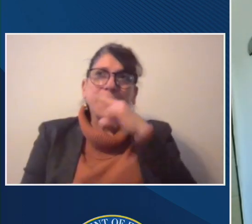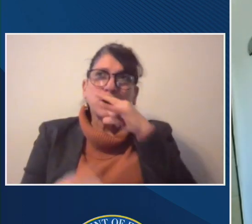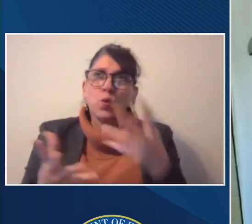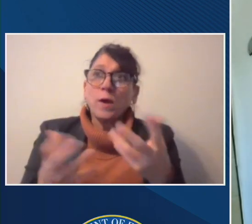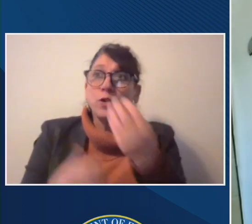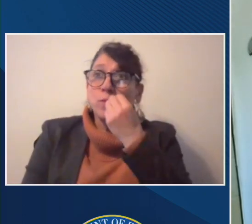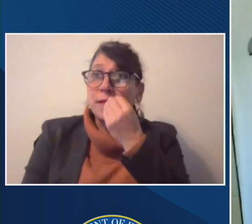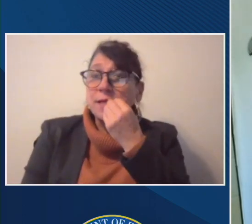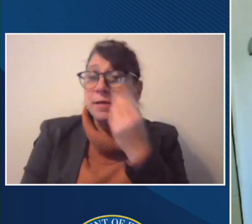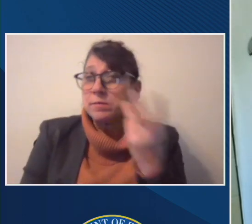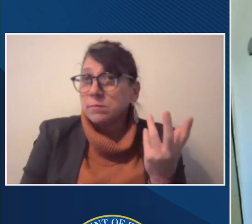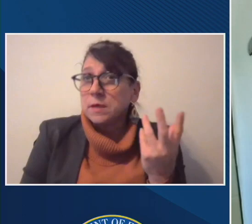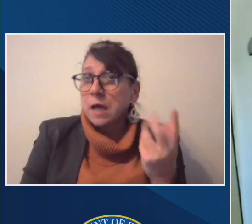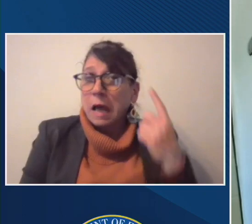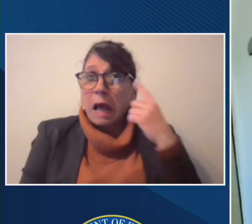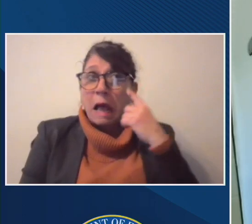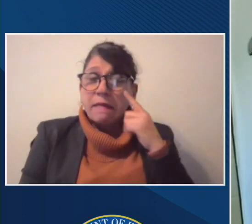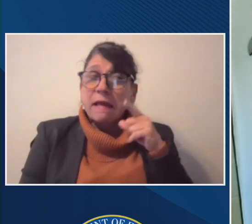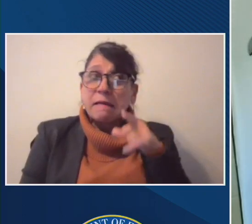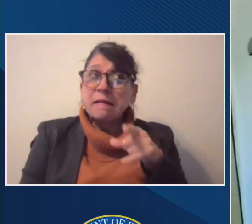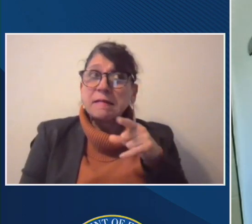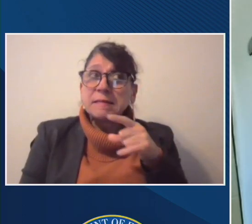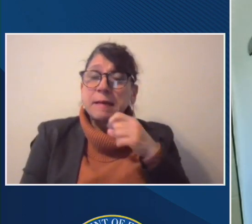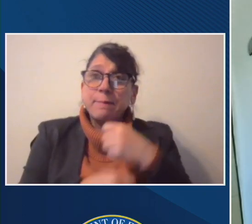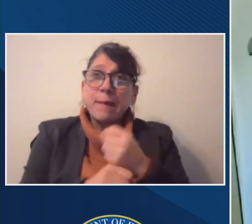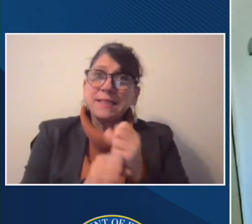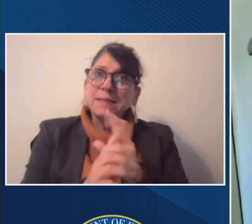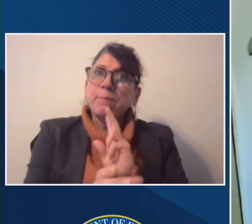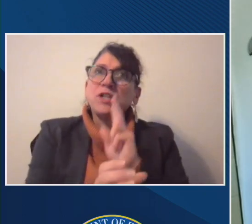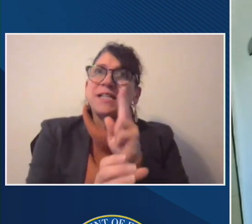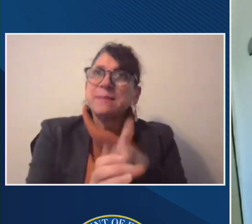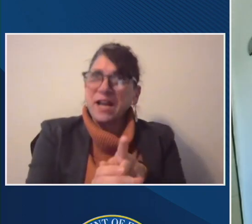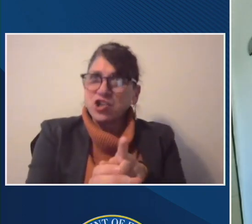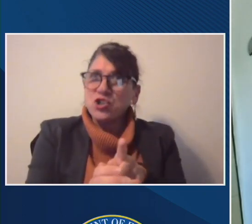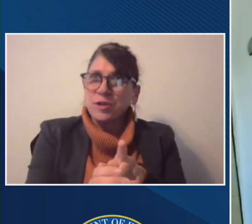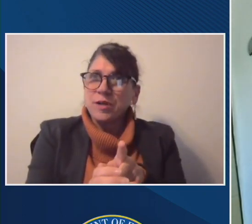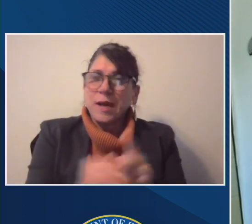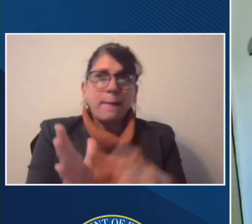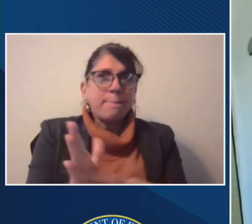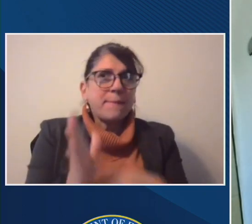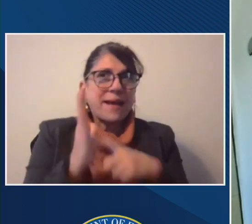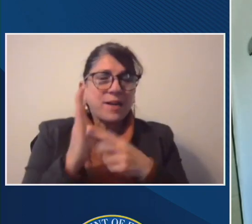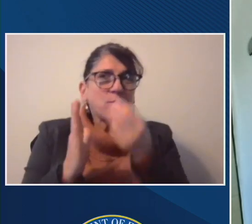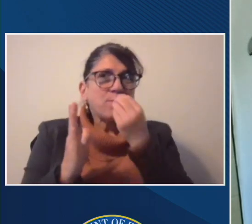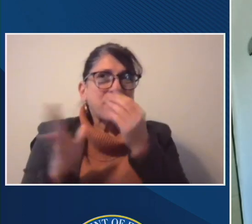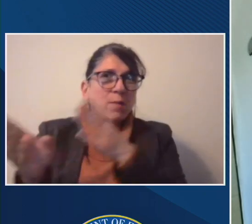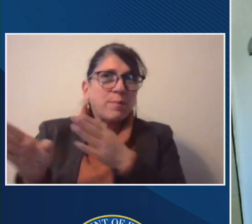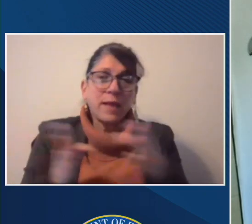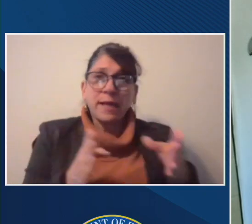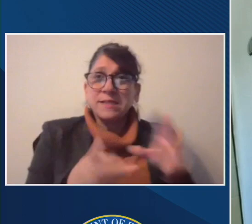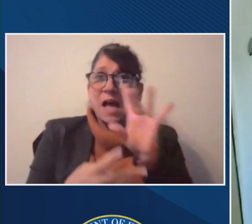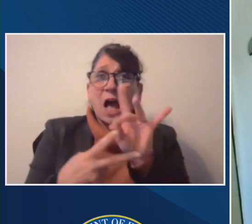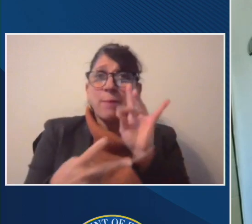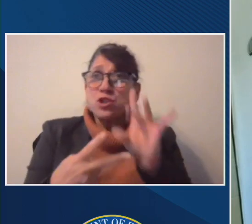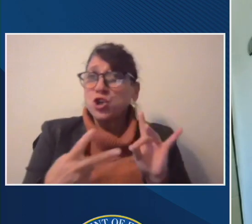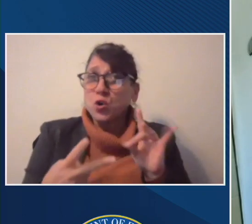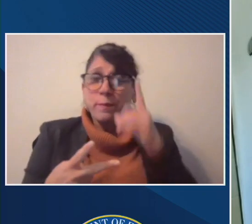I think this makes participation in mandatory meal plans optional because students will just roll over their